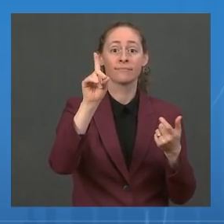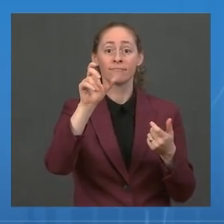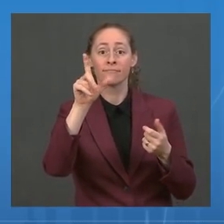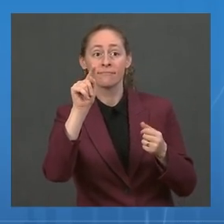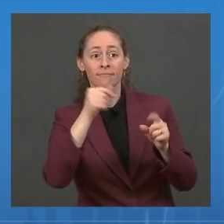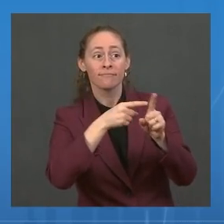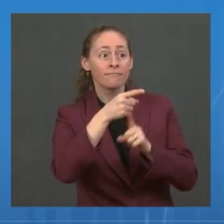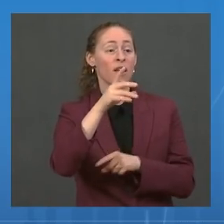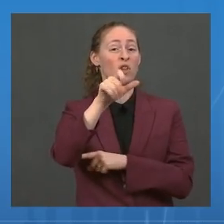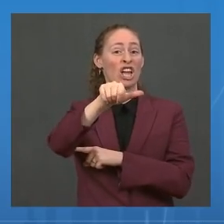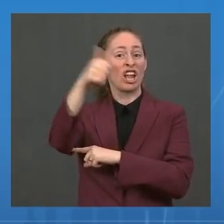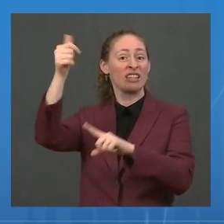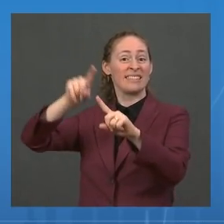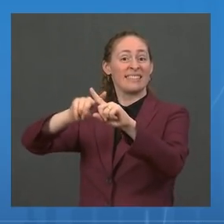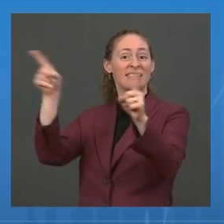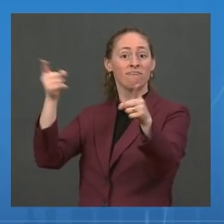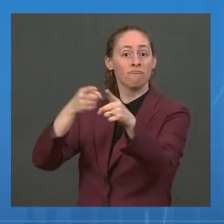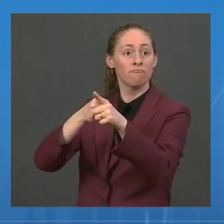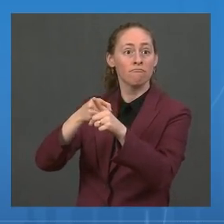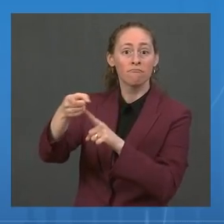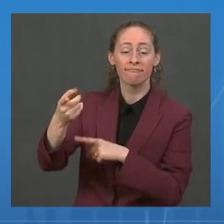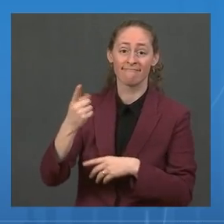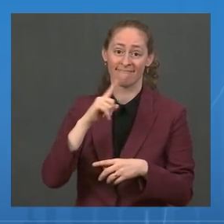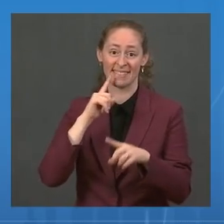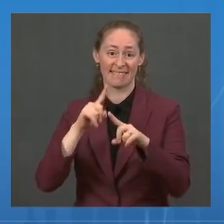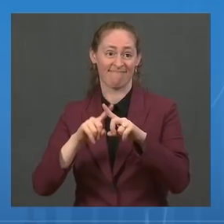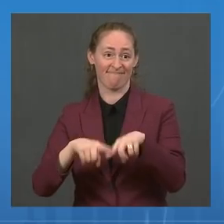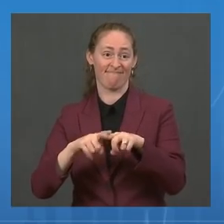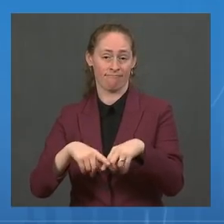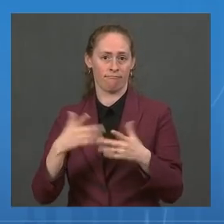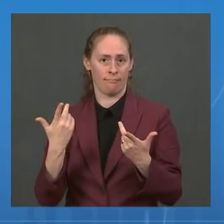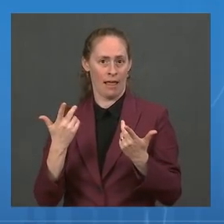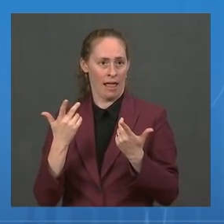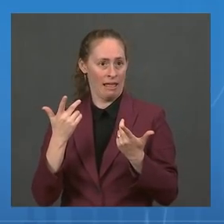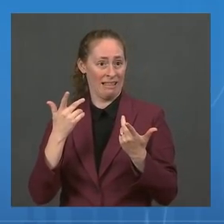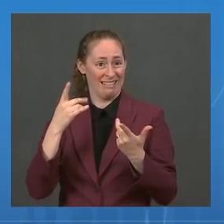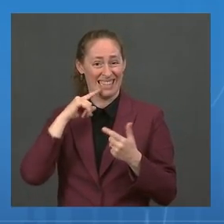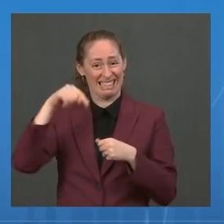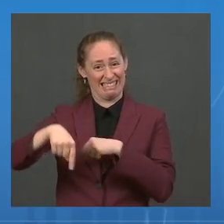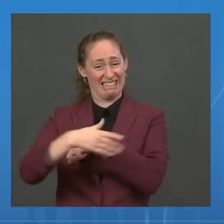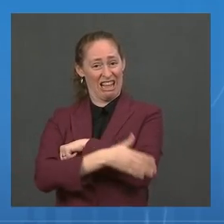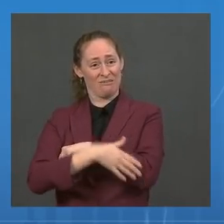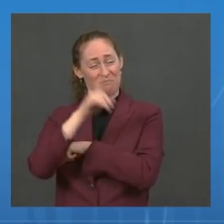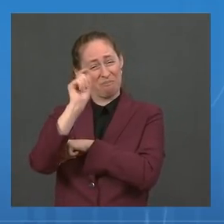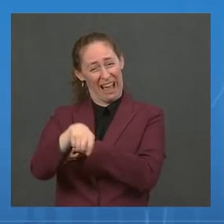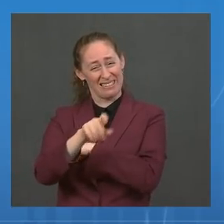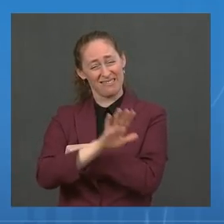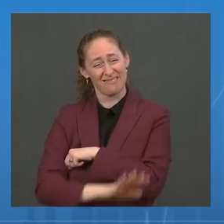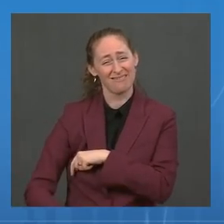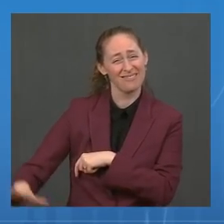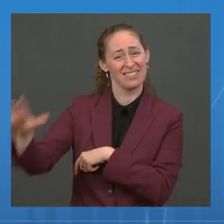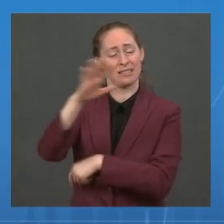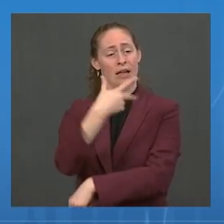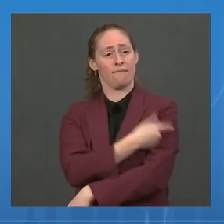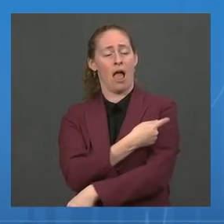really lies within our ability to get this country vaccinated and, in the meantime, to double down on the prevention strategies that work.